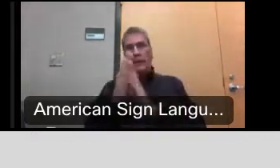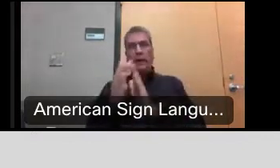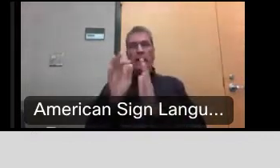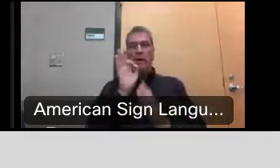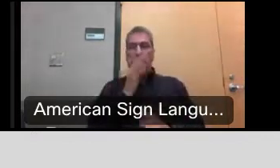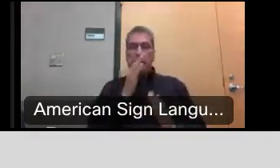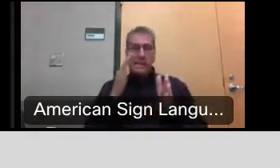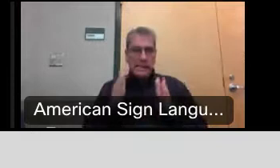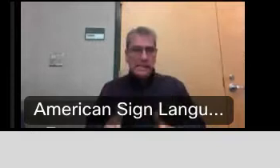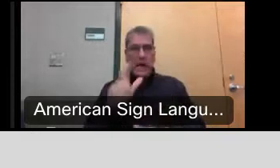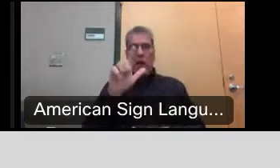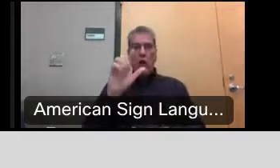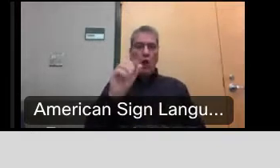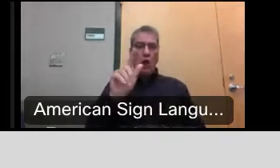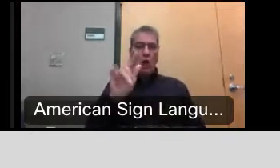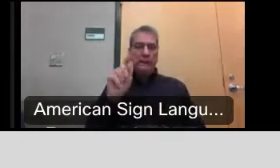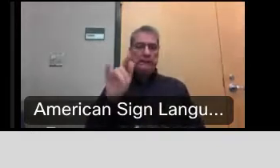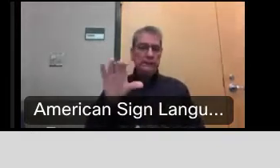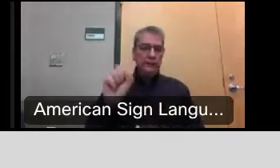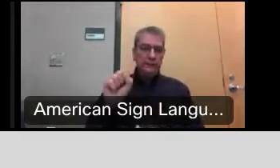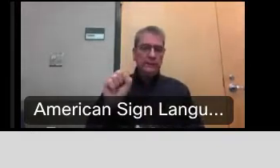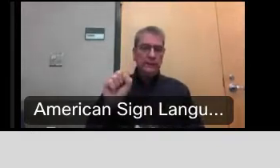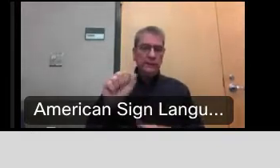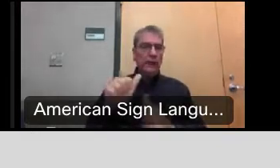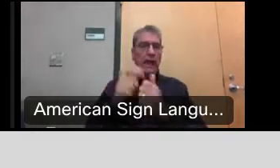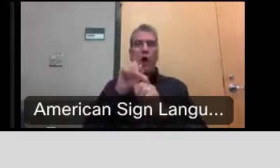Having to integrate all of these different systems of ordering an allocation.